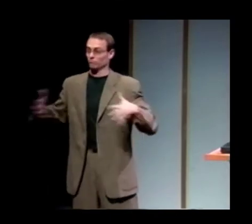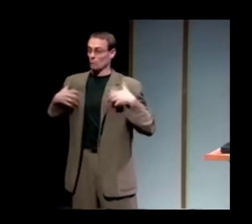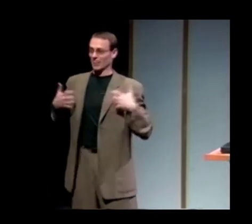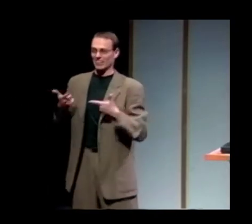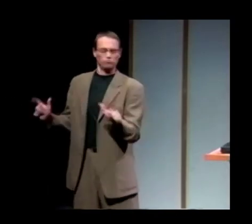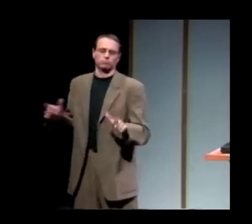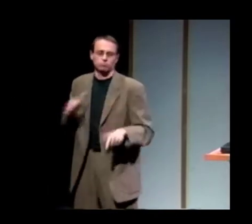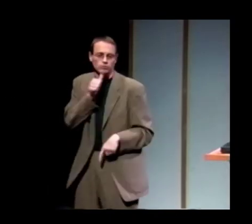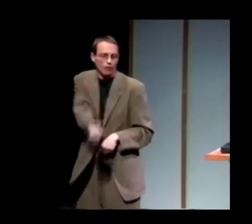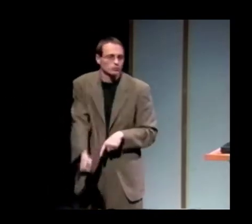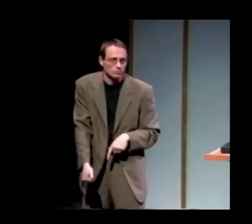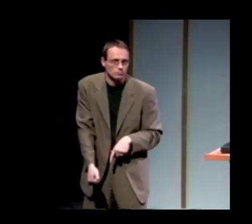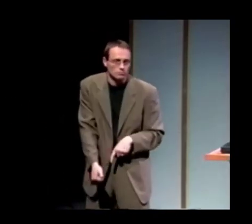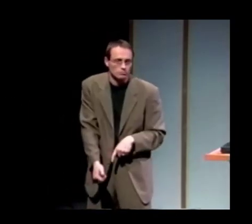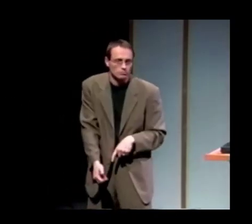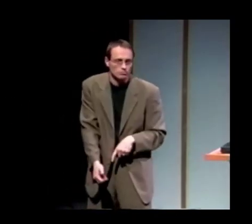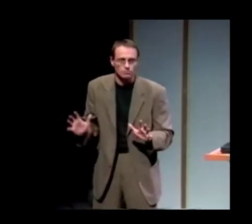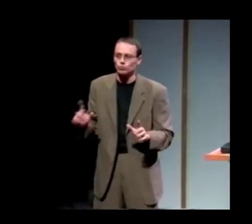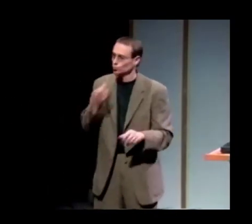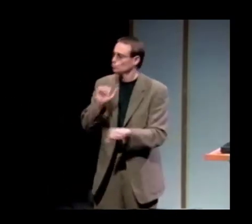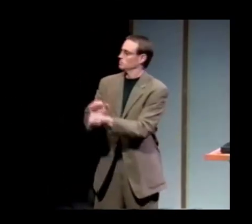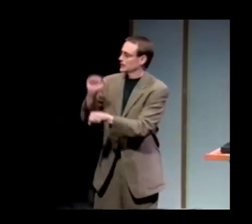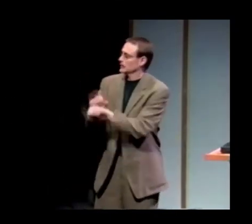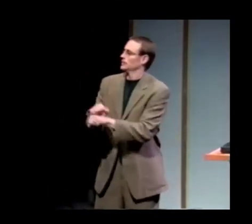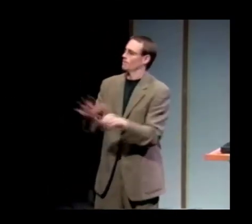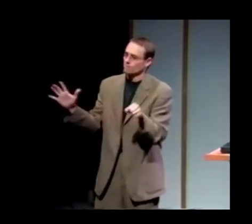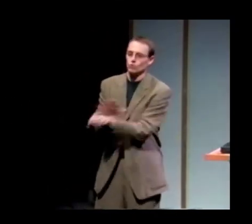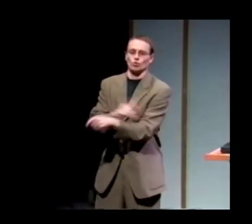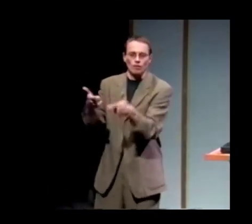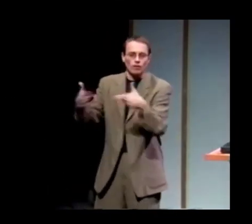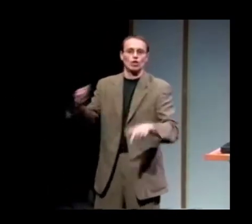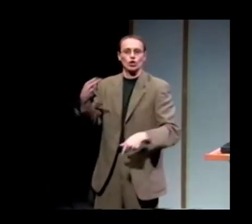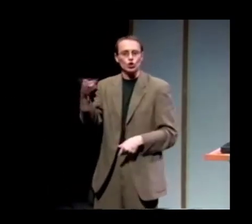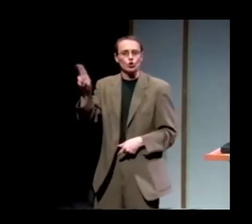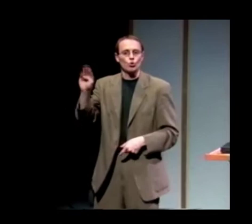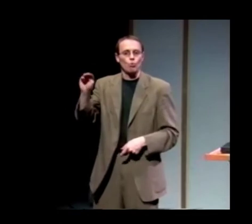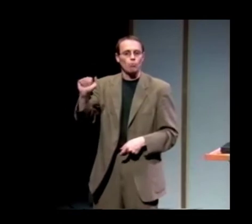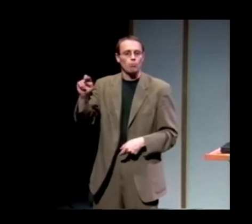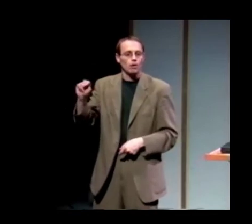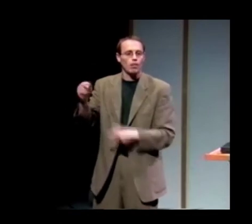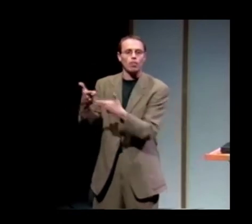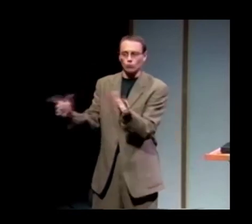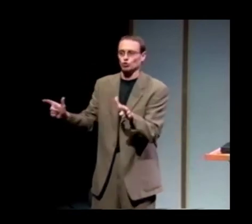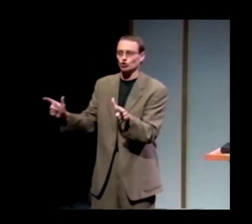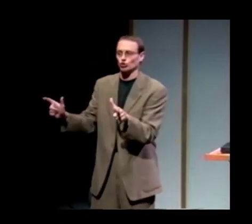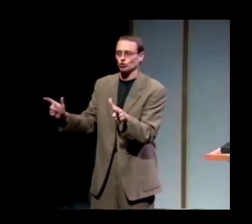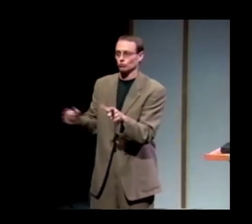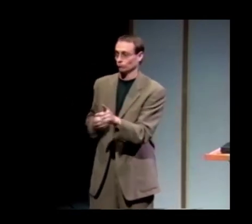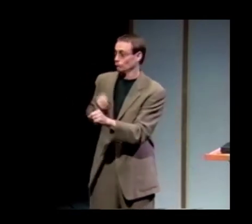A MONKEY LANGUAGE UNTIL DR. STOKOE. DR. STOKOE REALLY PAVED THE WAY